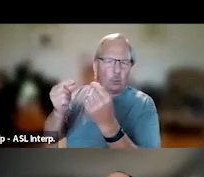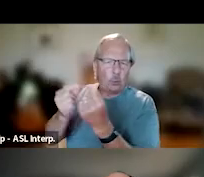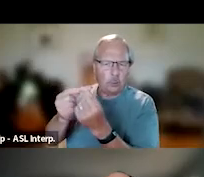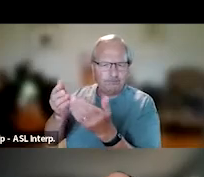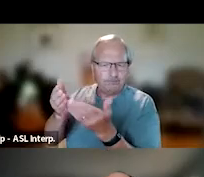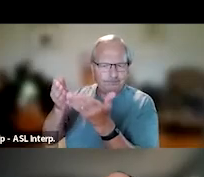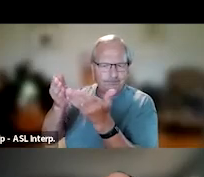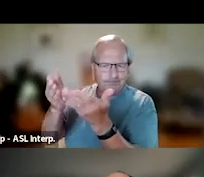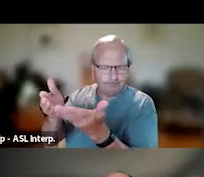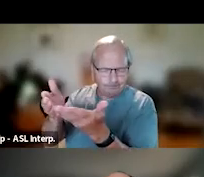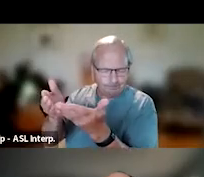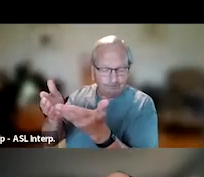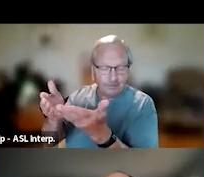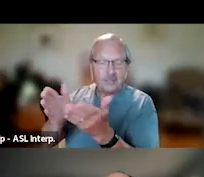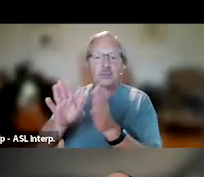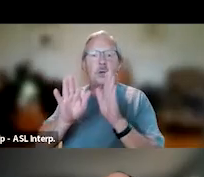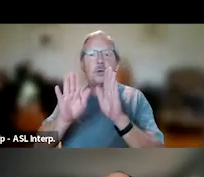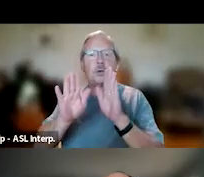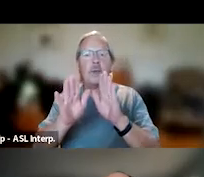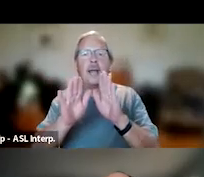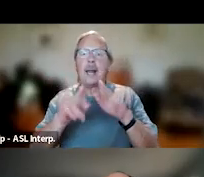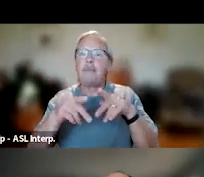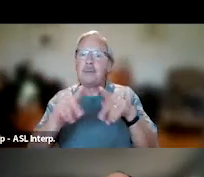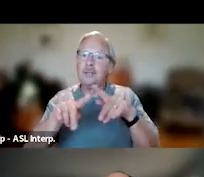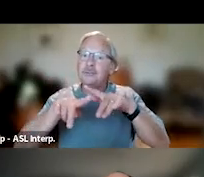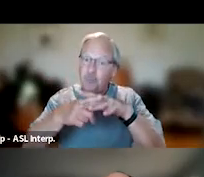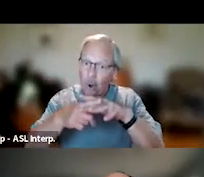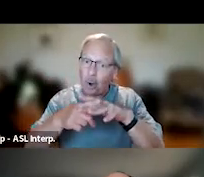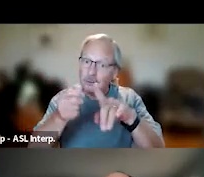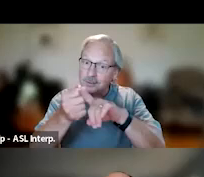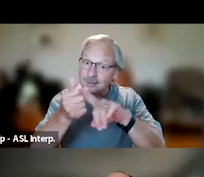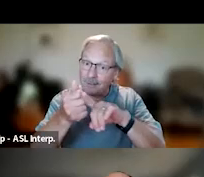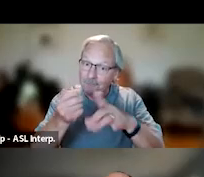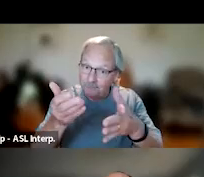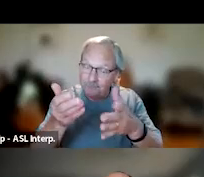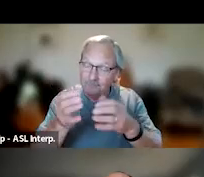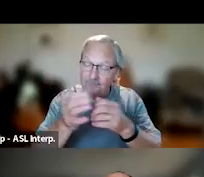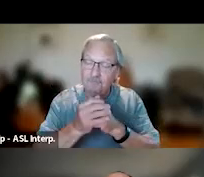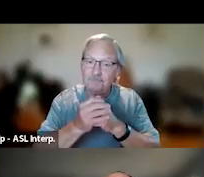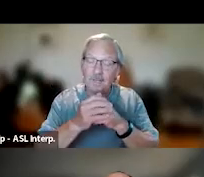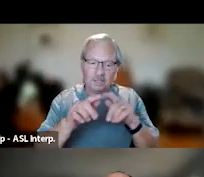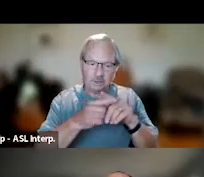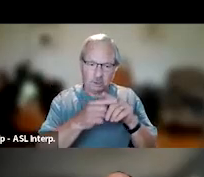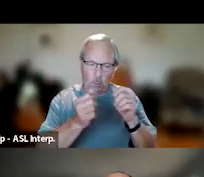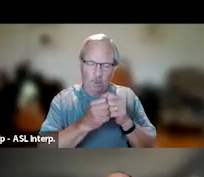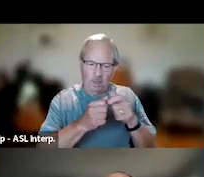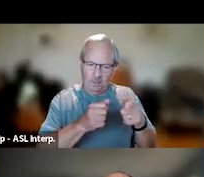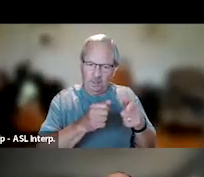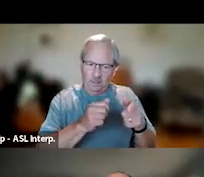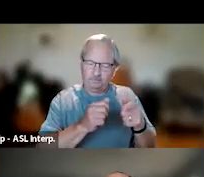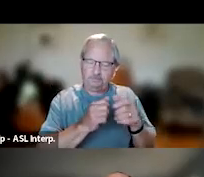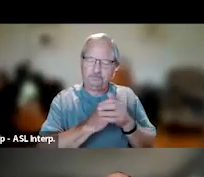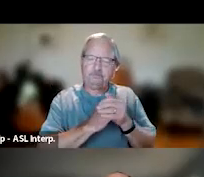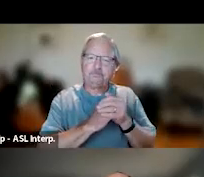is it's a great opportunity to start them, like we've been saying. So I think starting with your state lead